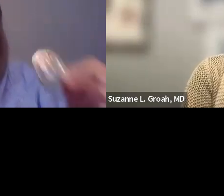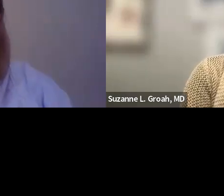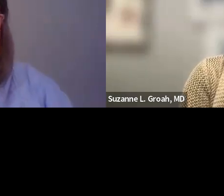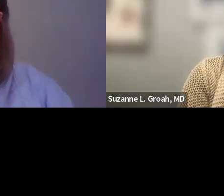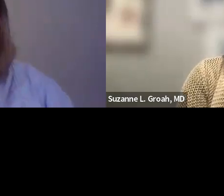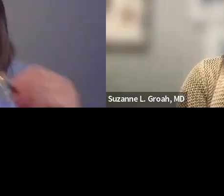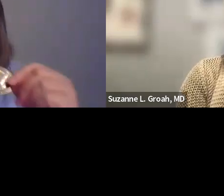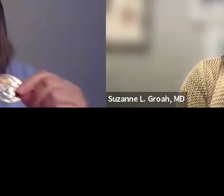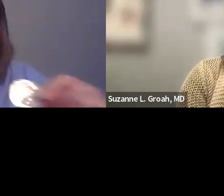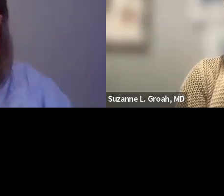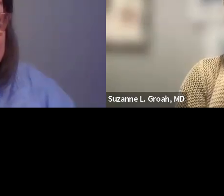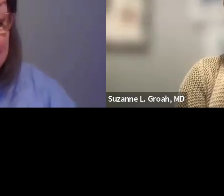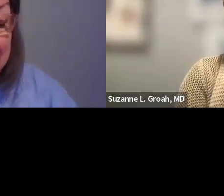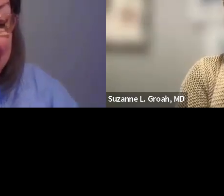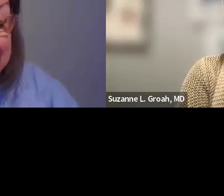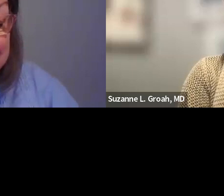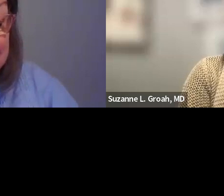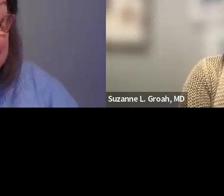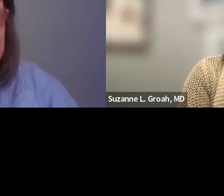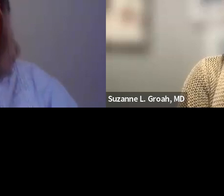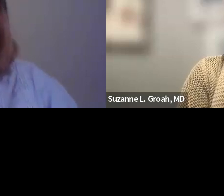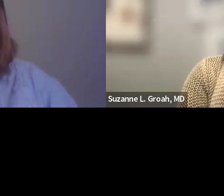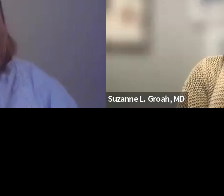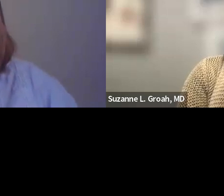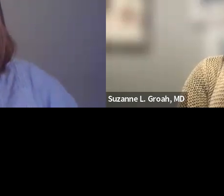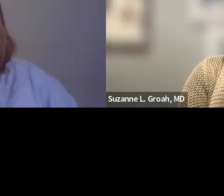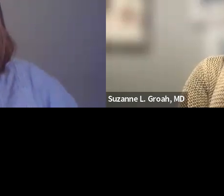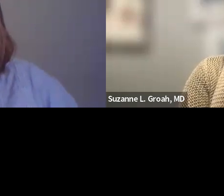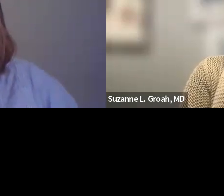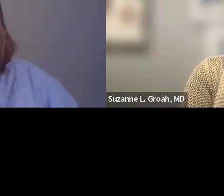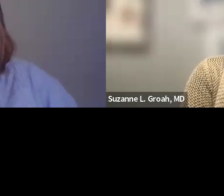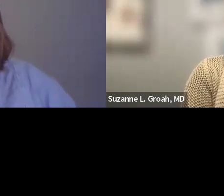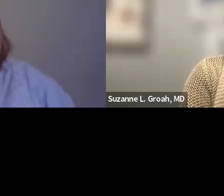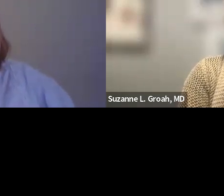I have my pin from our last meeting that I like to keep on my desk.